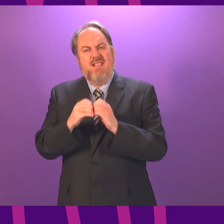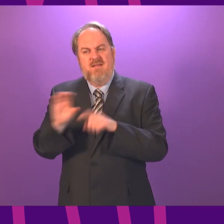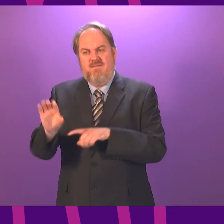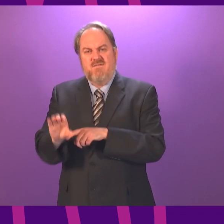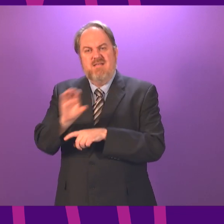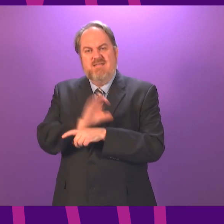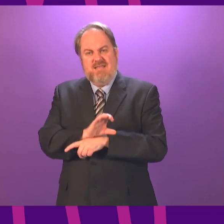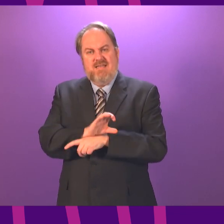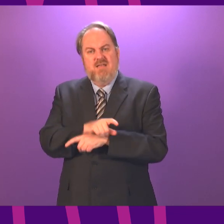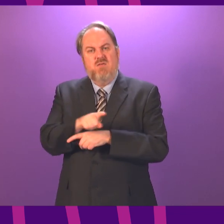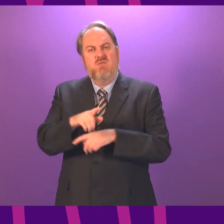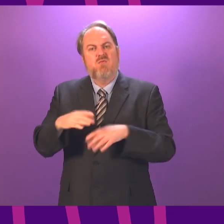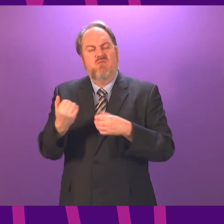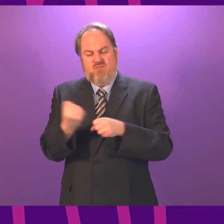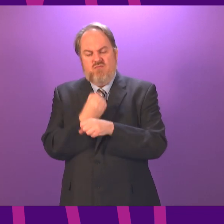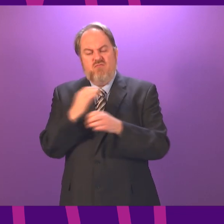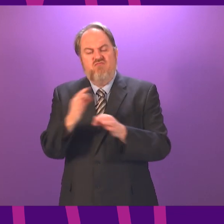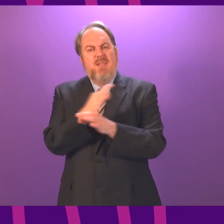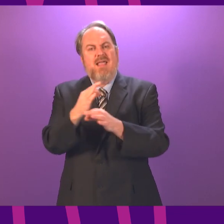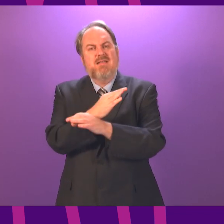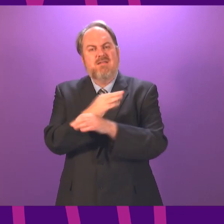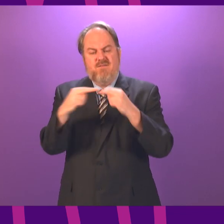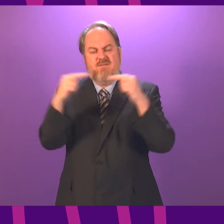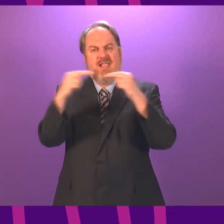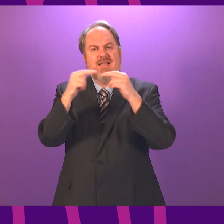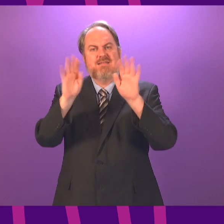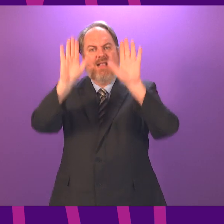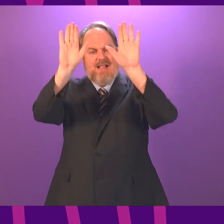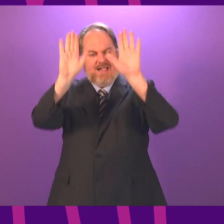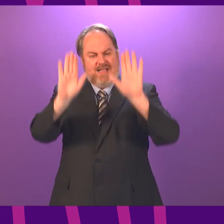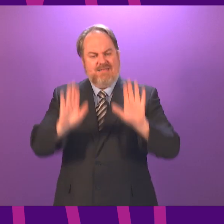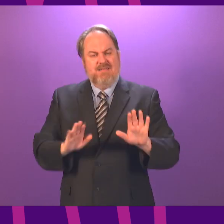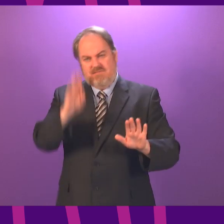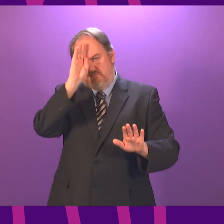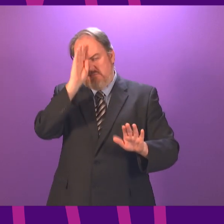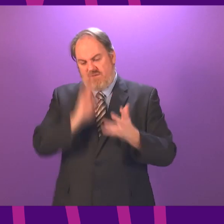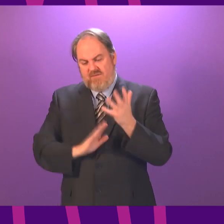will be allocated, and whether buildings under 18m will be included in any grant scheme. (S5F-04820)